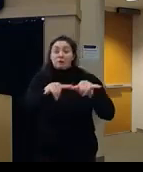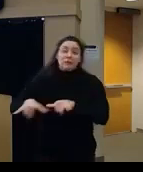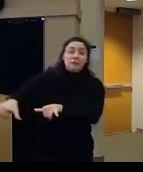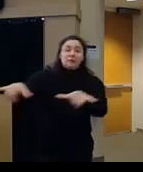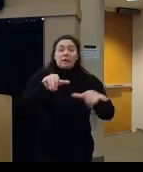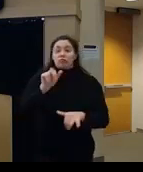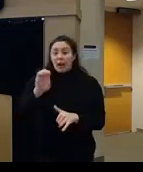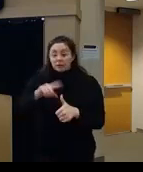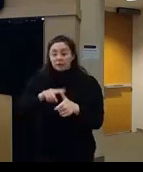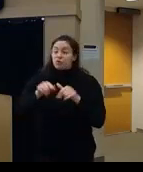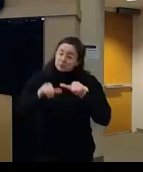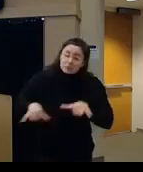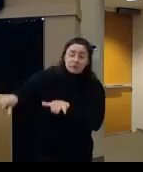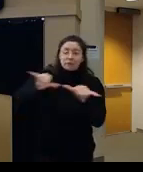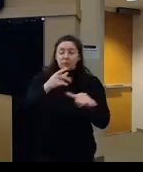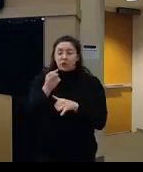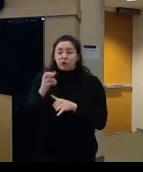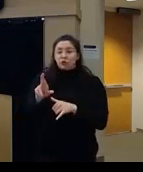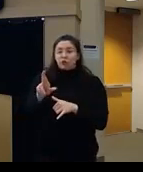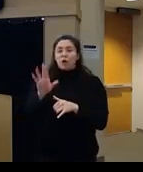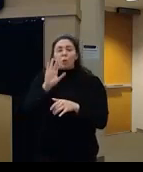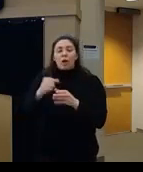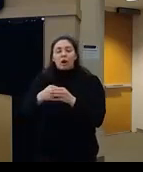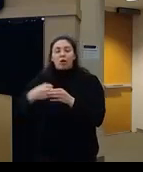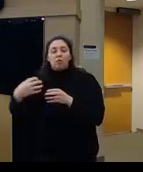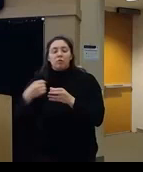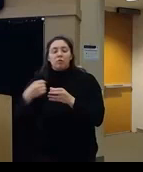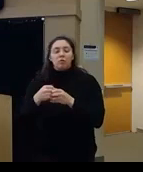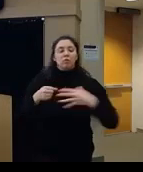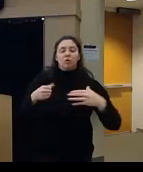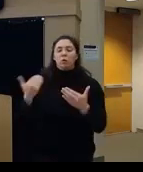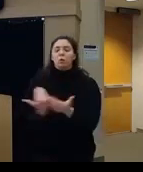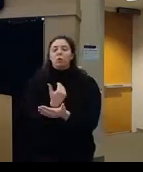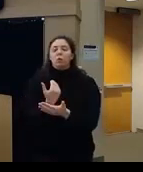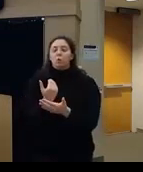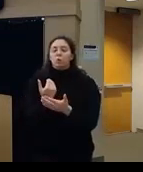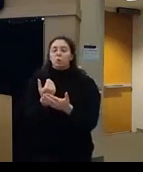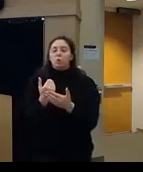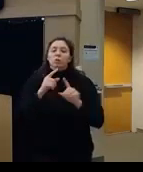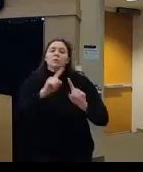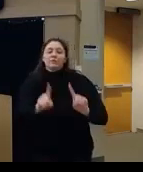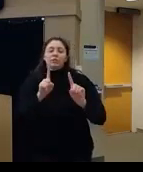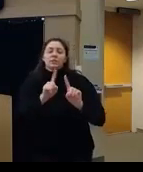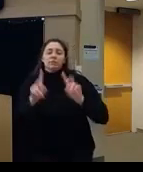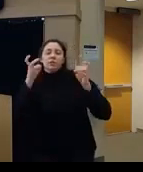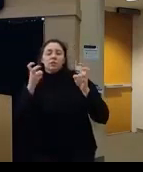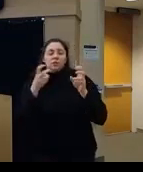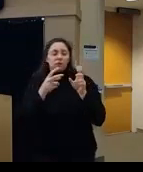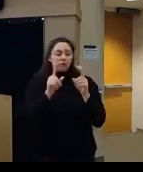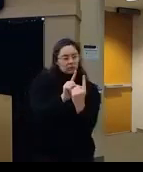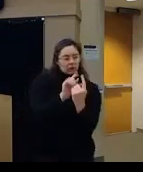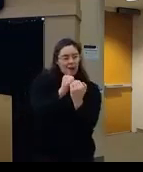the same gender we would create new forms uh of differences to distinguish between ourselves and